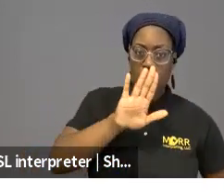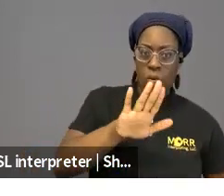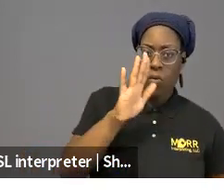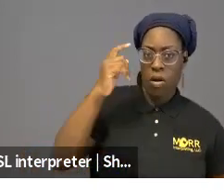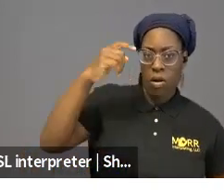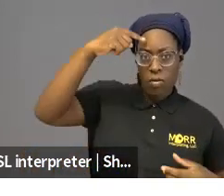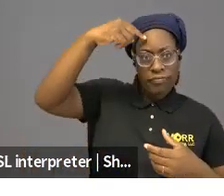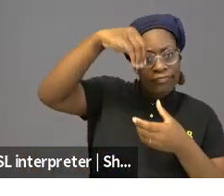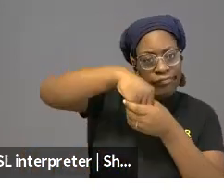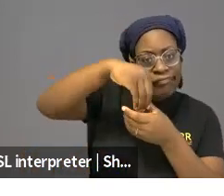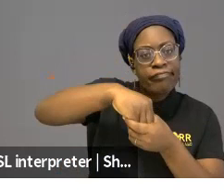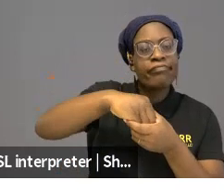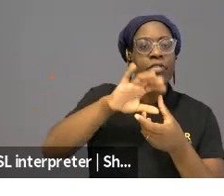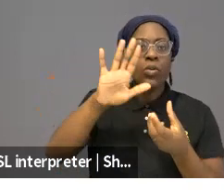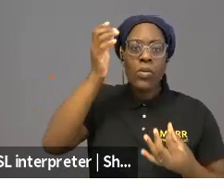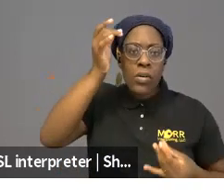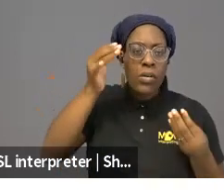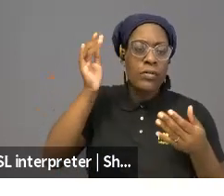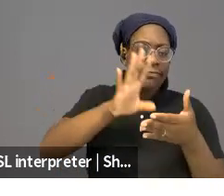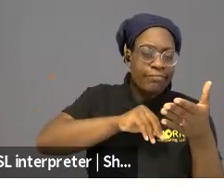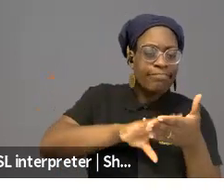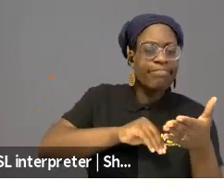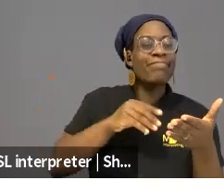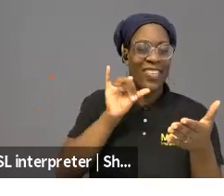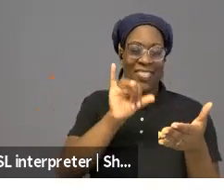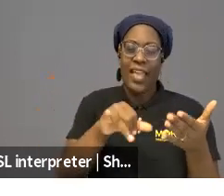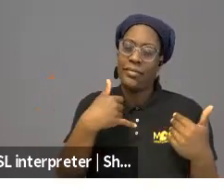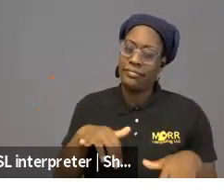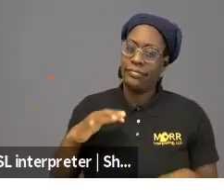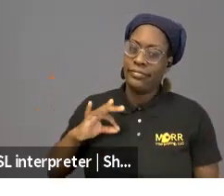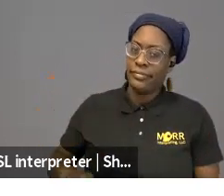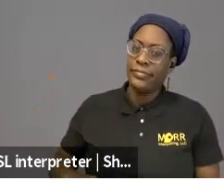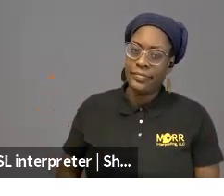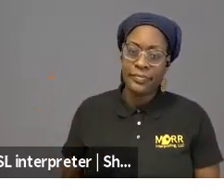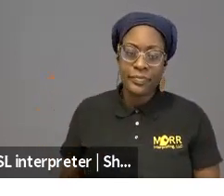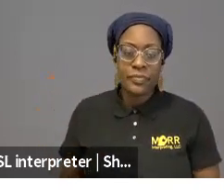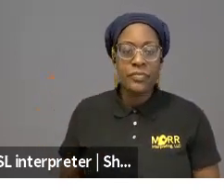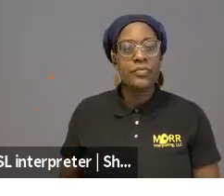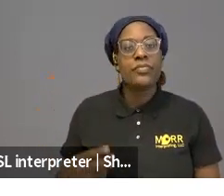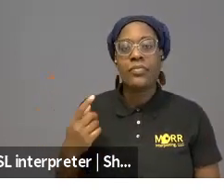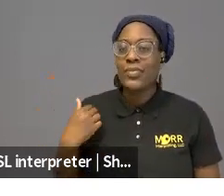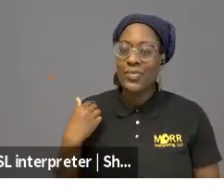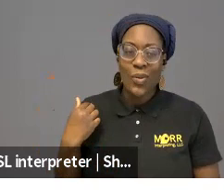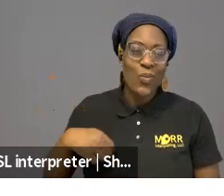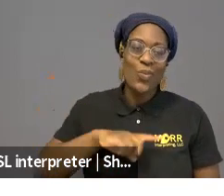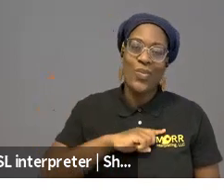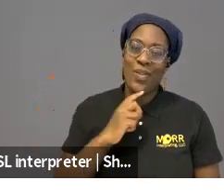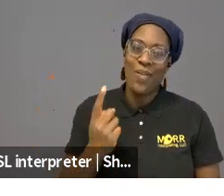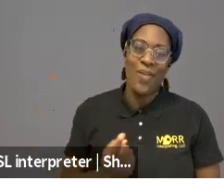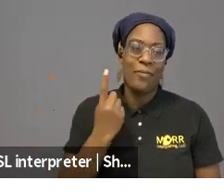be a little one sided but we're also working to make it a little bit more of a collaborative thing